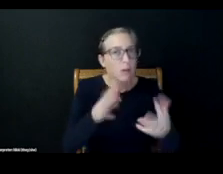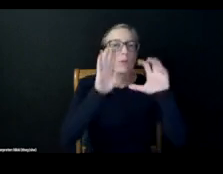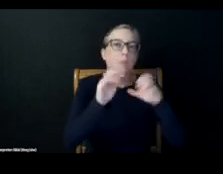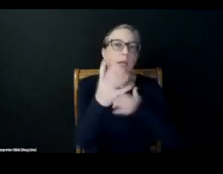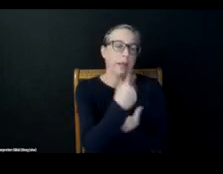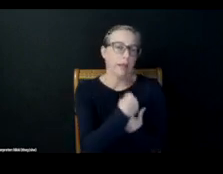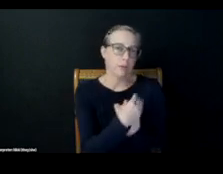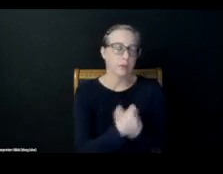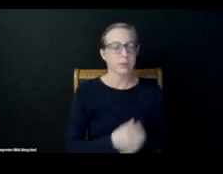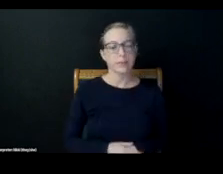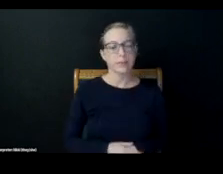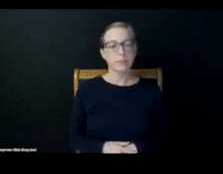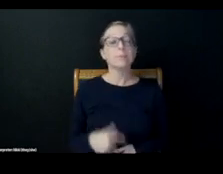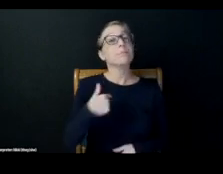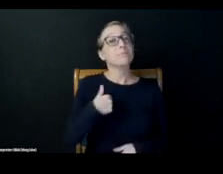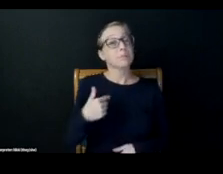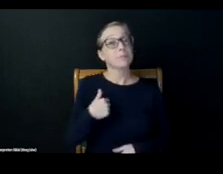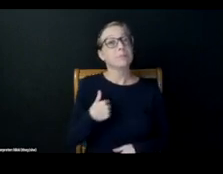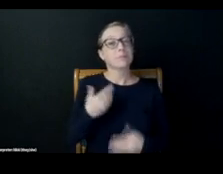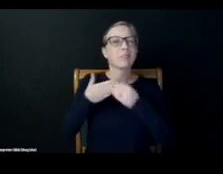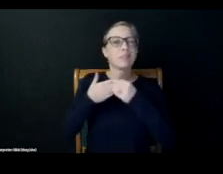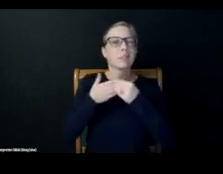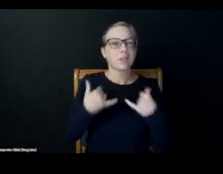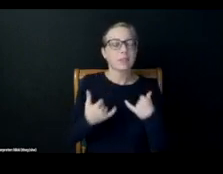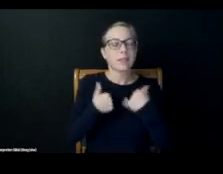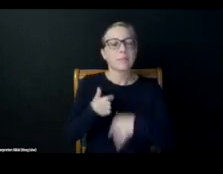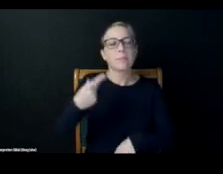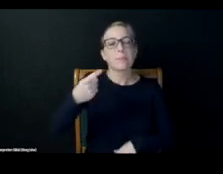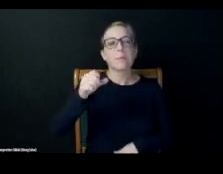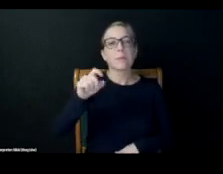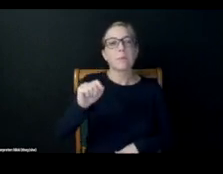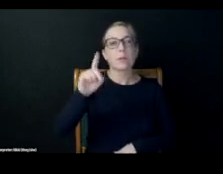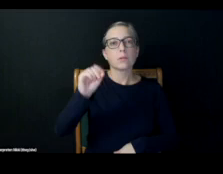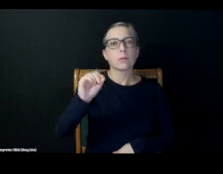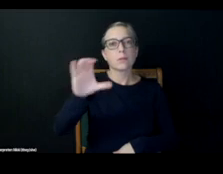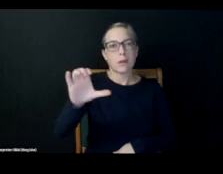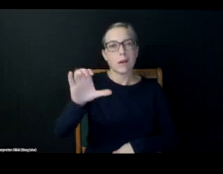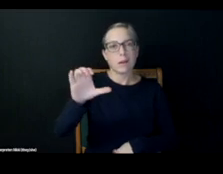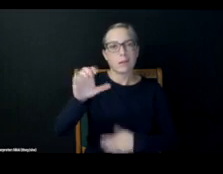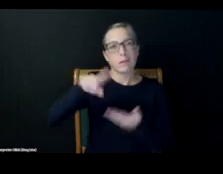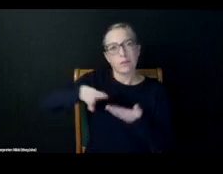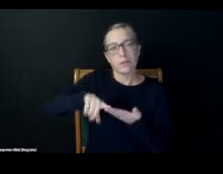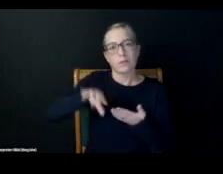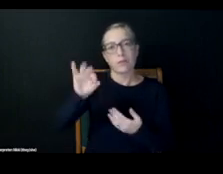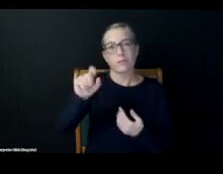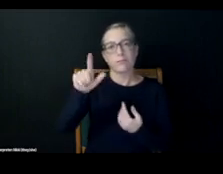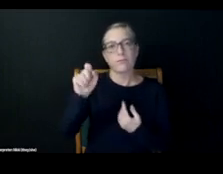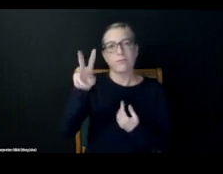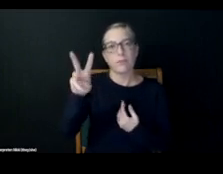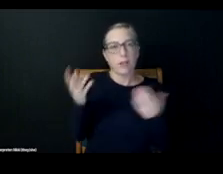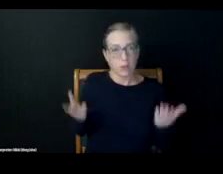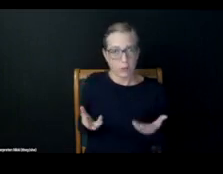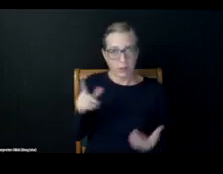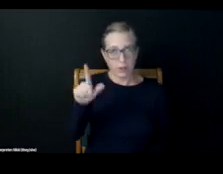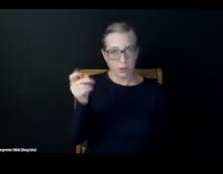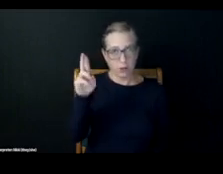I'm a post doctoral research fellow at Lurie But at the same time I identify as an immigrant.